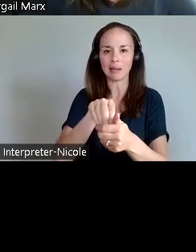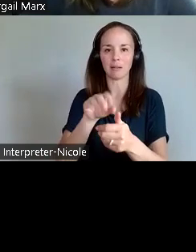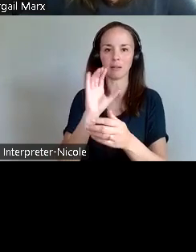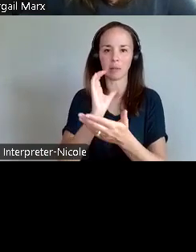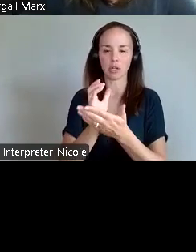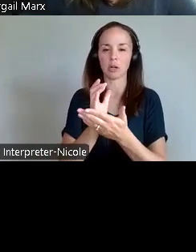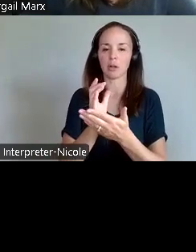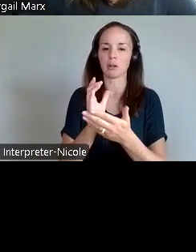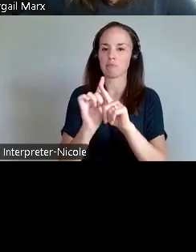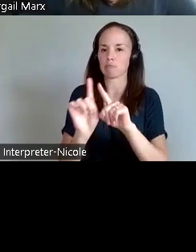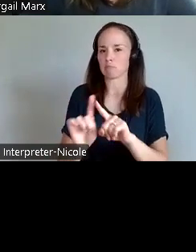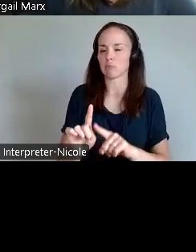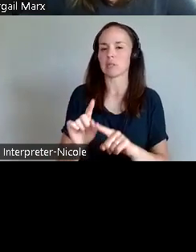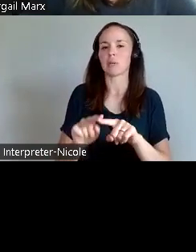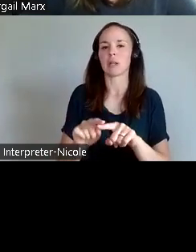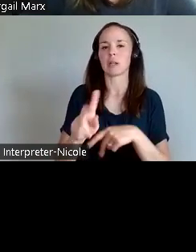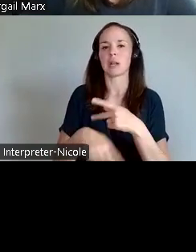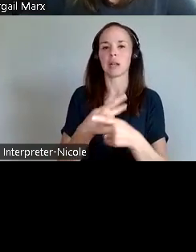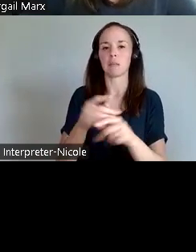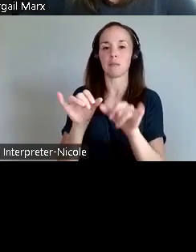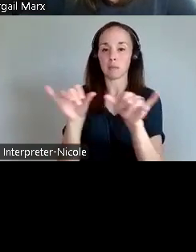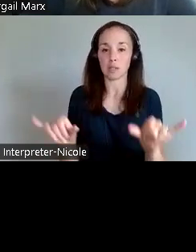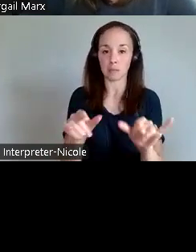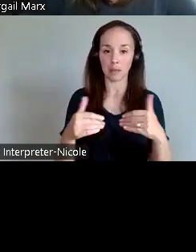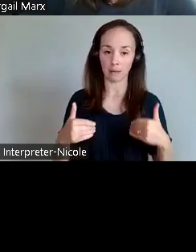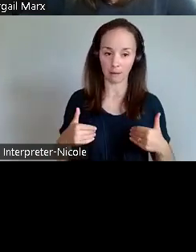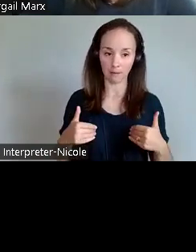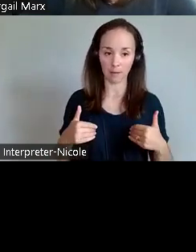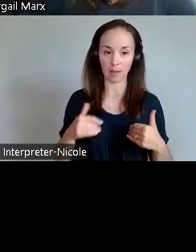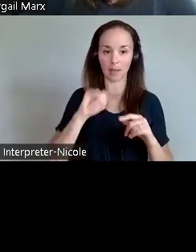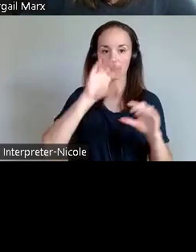be available on different AAC system. And then the access method for how the